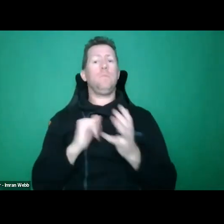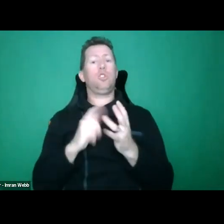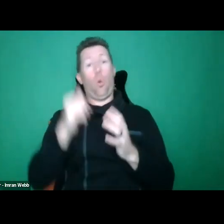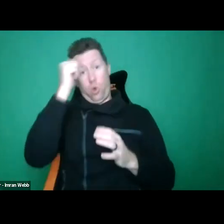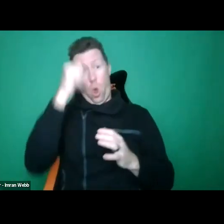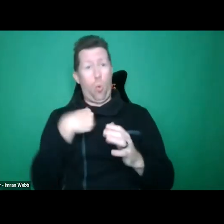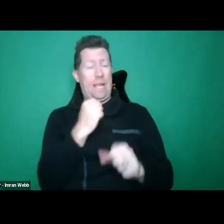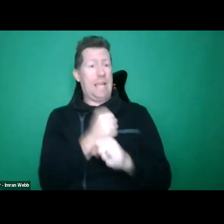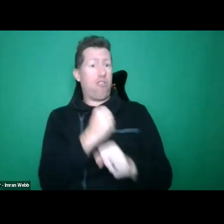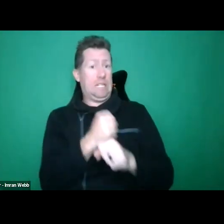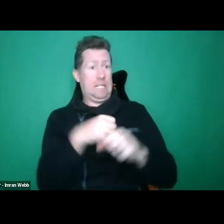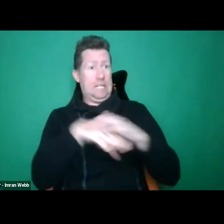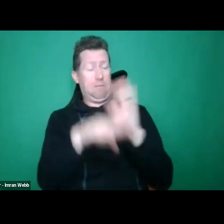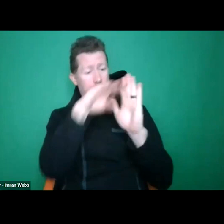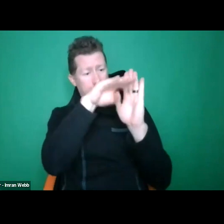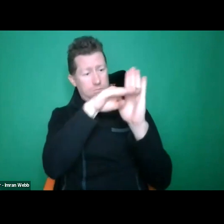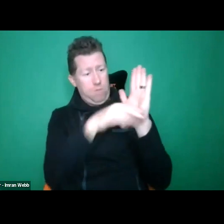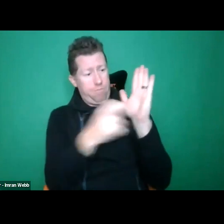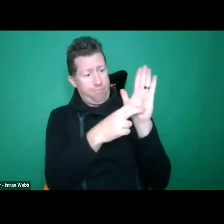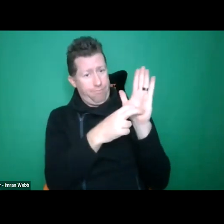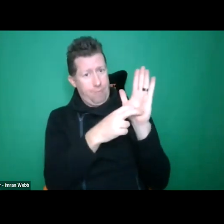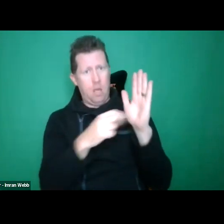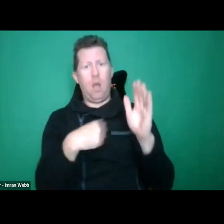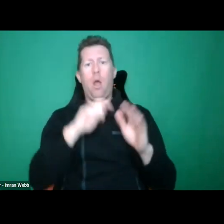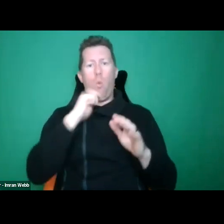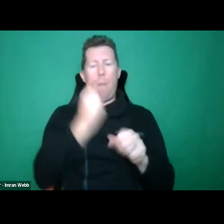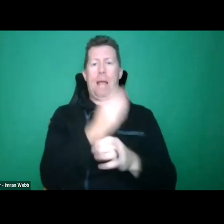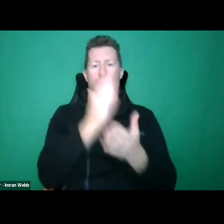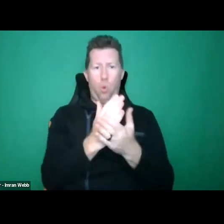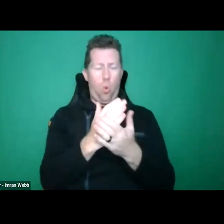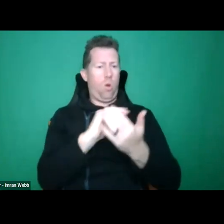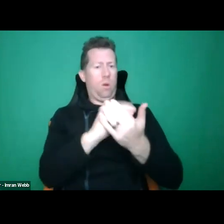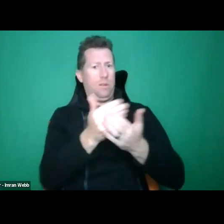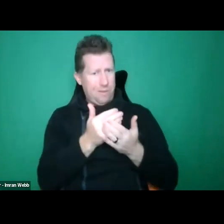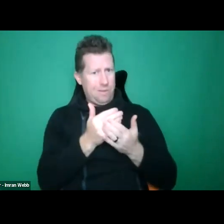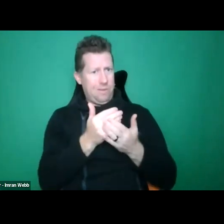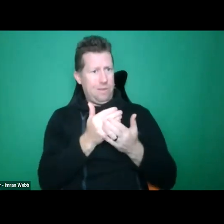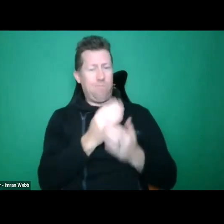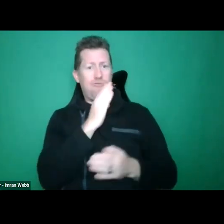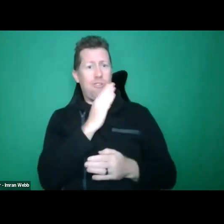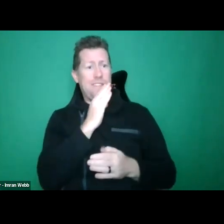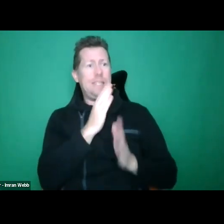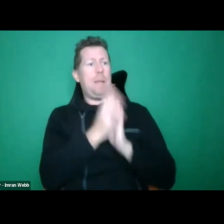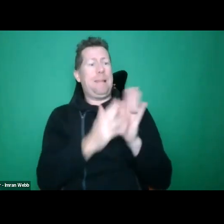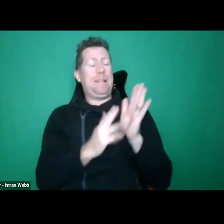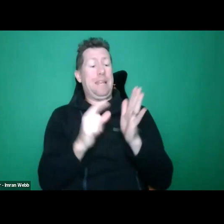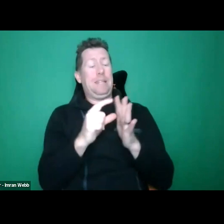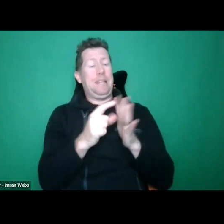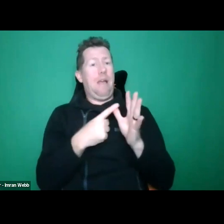that we will safeguard confidentiality and privacy, essentially what the asset is saying here is, they're going to comply